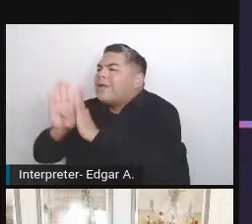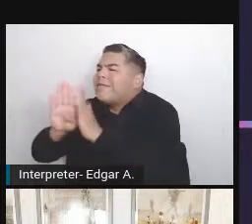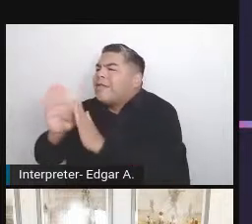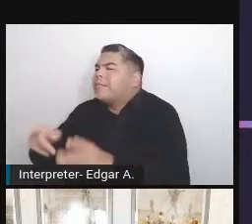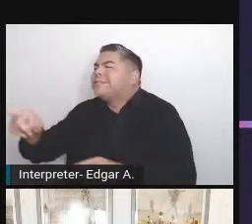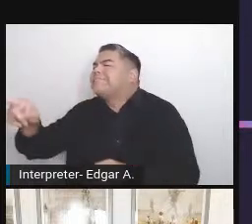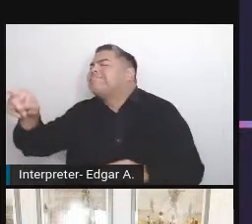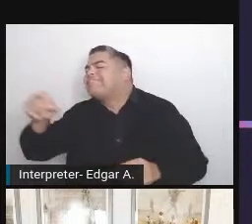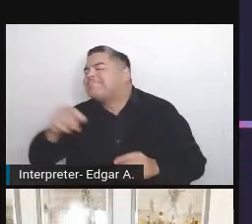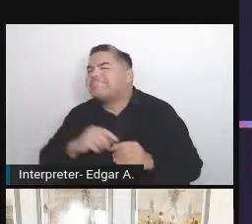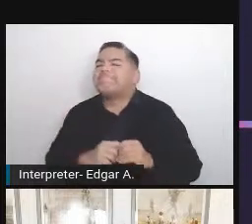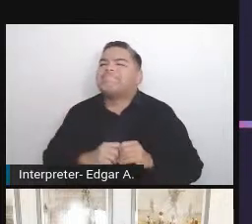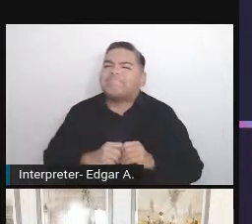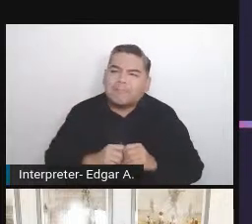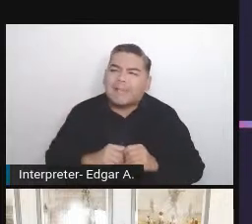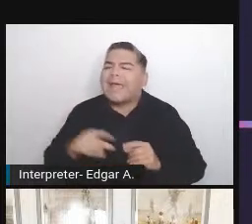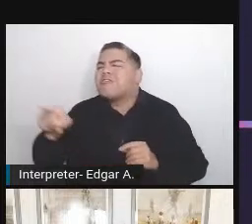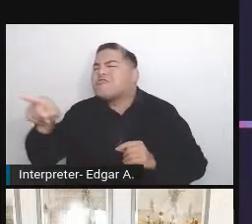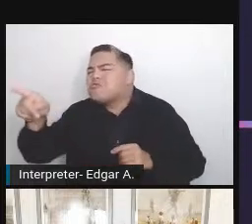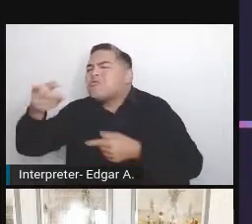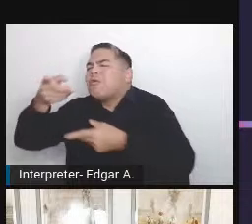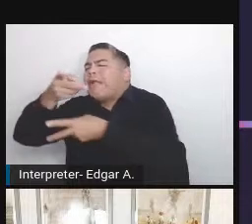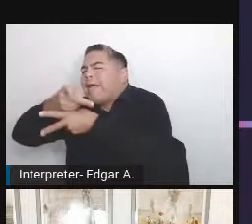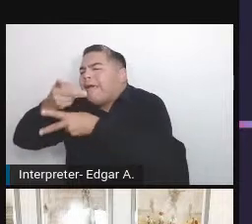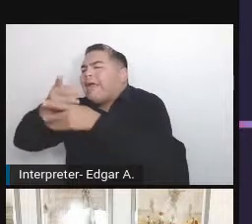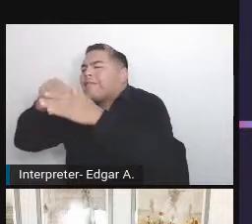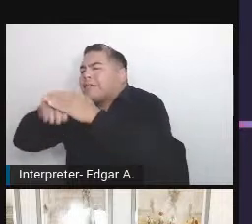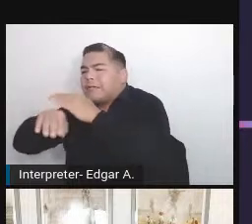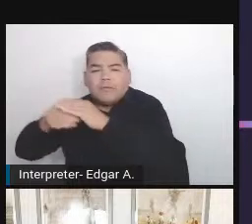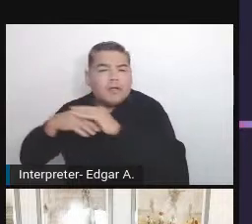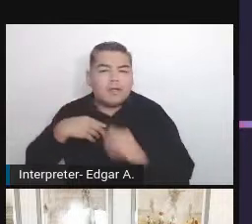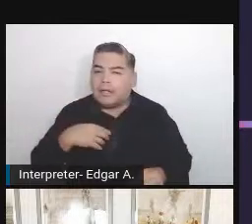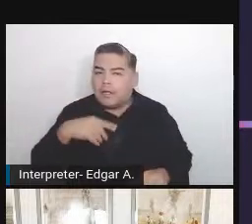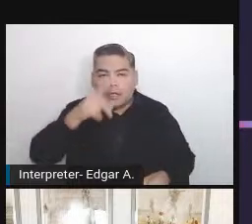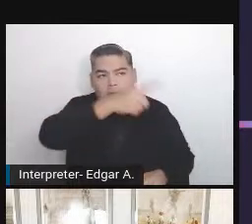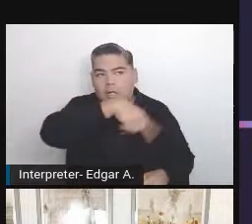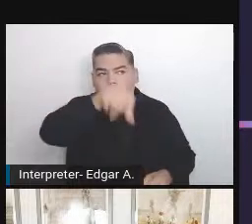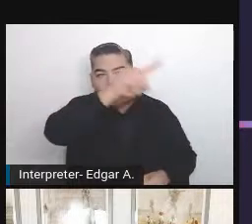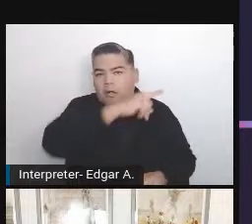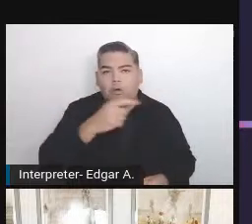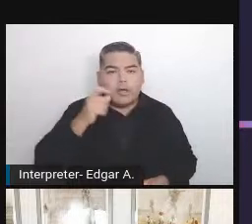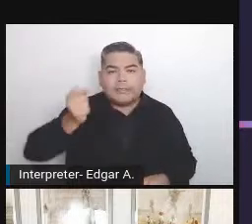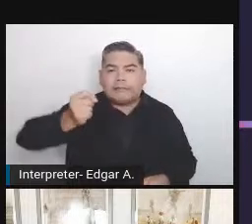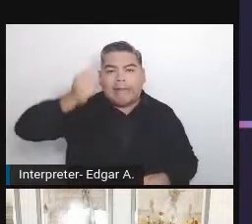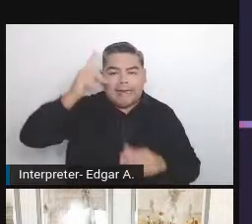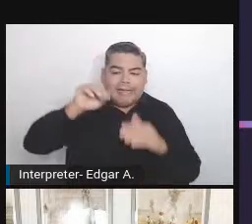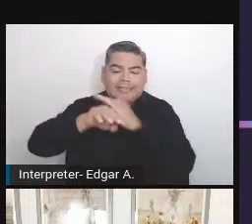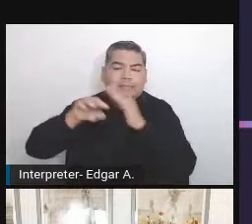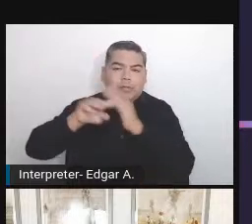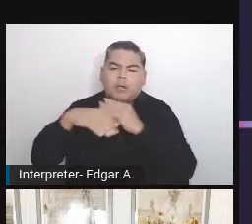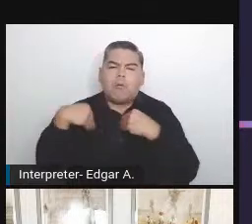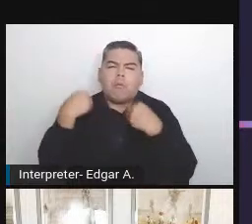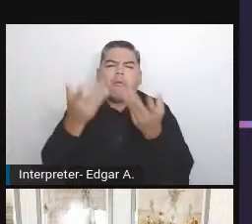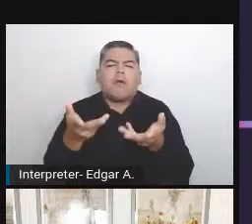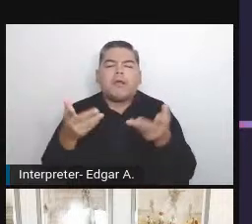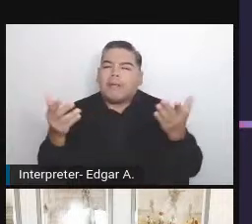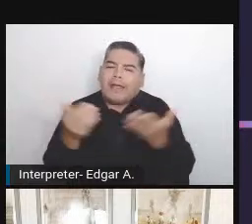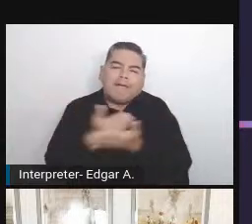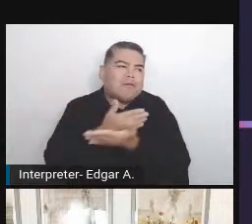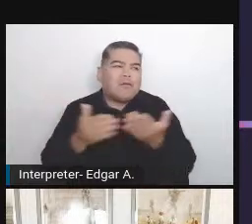For some reason I saw that many companies like to push it on the developers and they still do not understand this very important